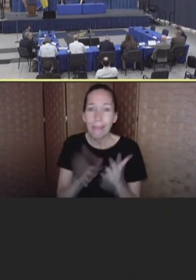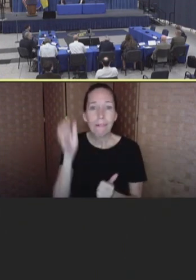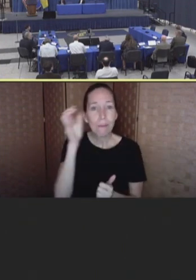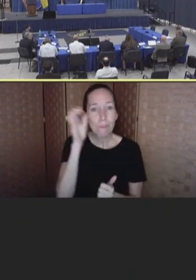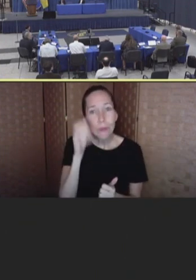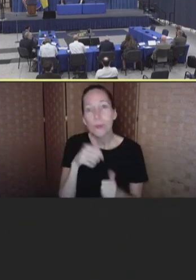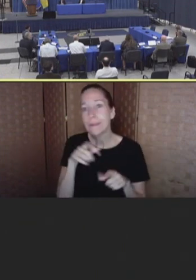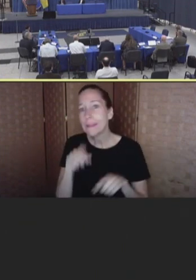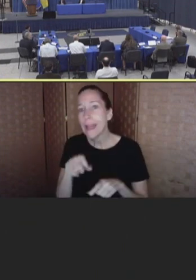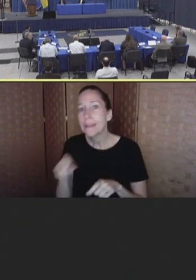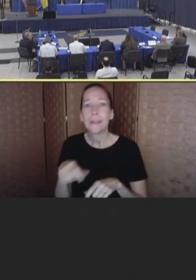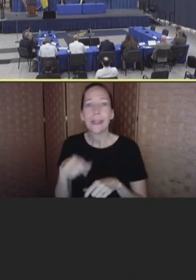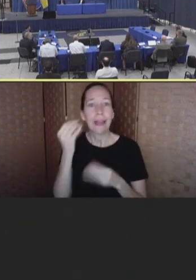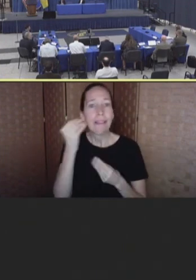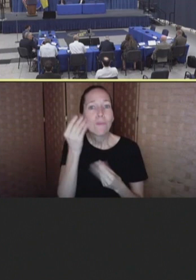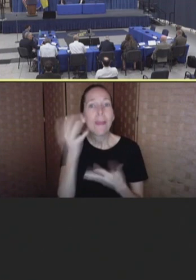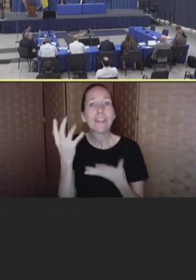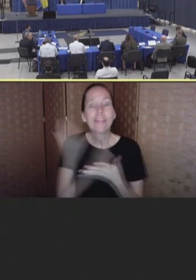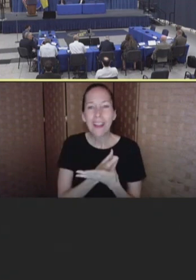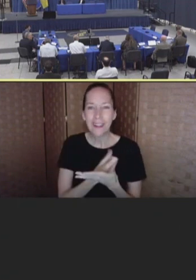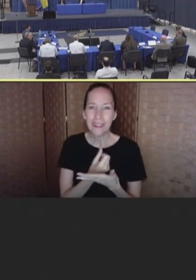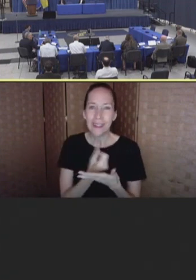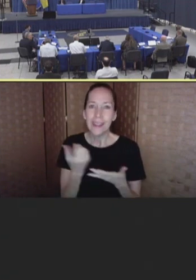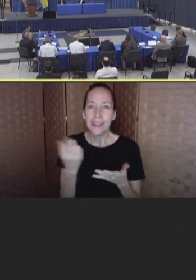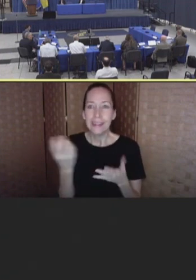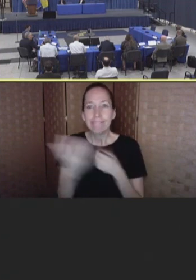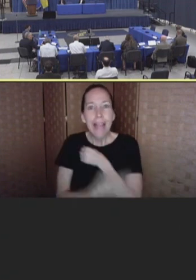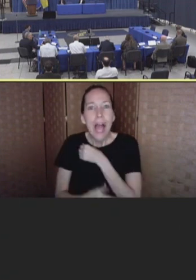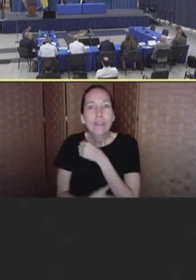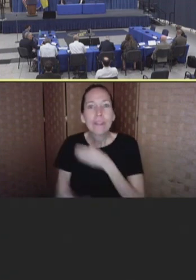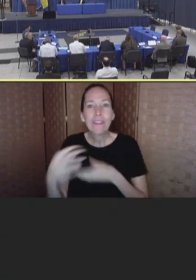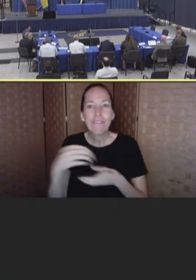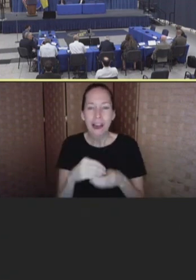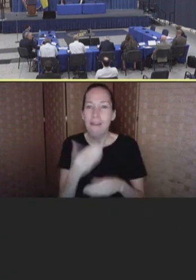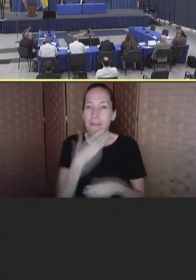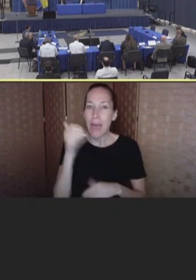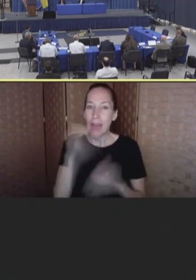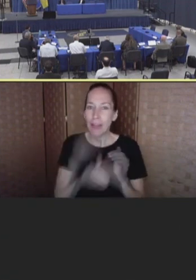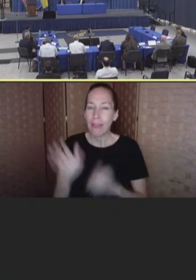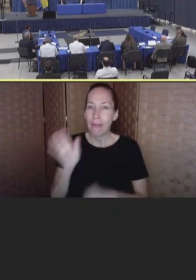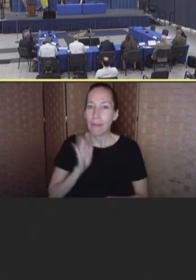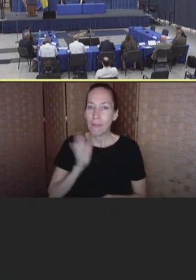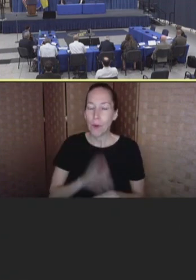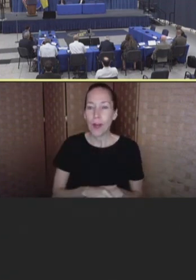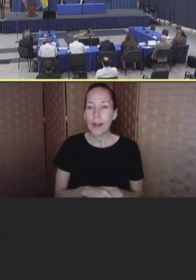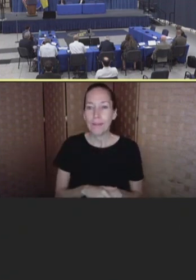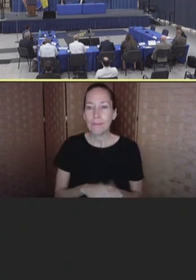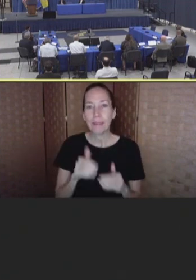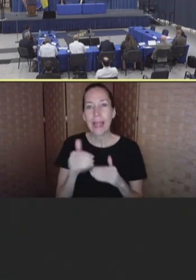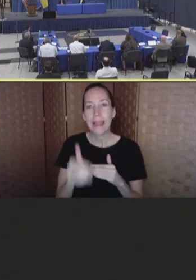Robert Hopkins: And our final question is going to be from Jeff Duchin online. Jeff, go ahead. Jeff Duchin: Good morning.